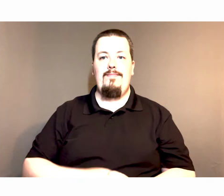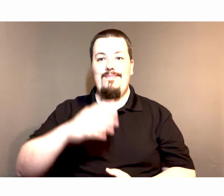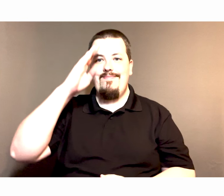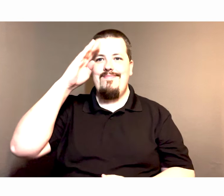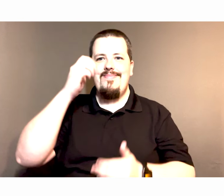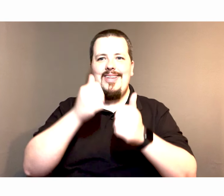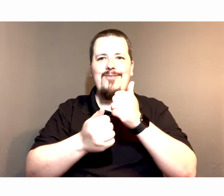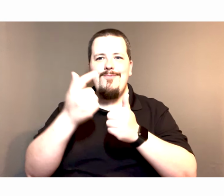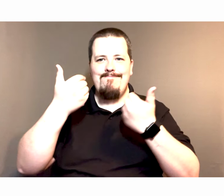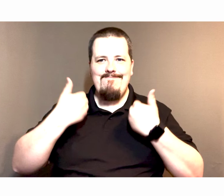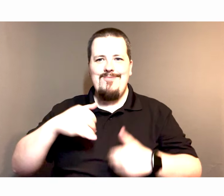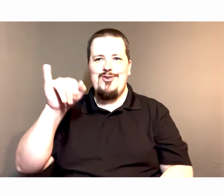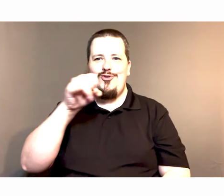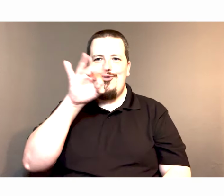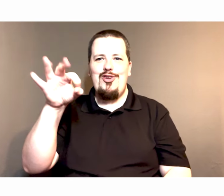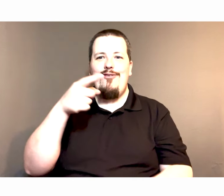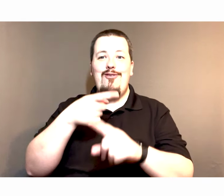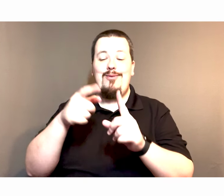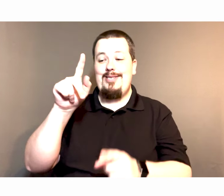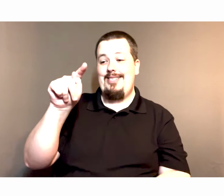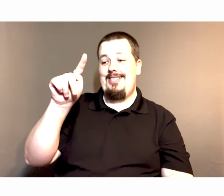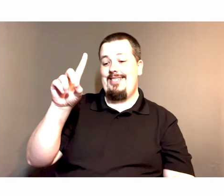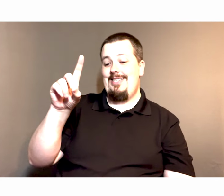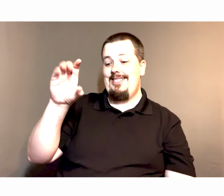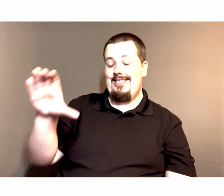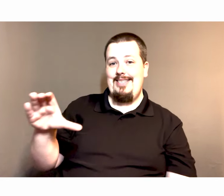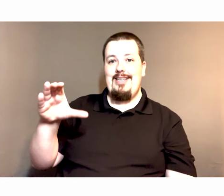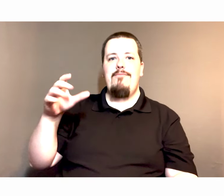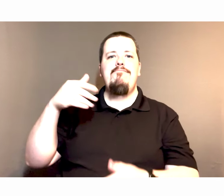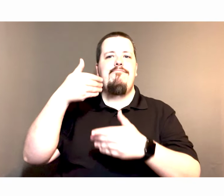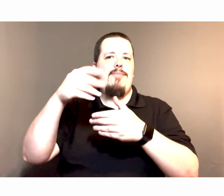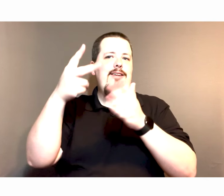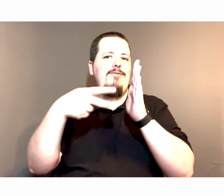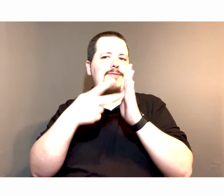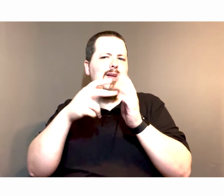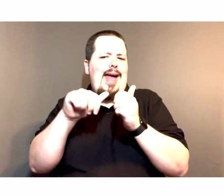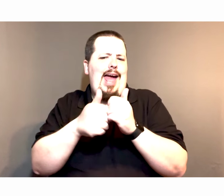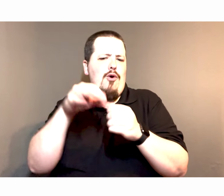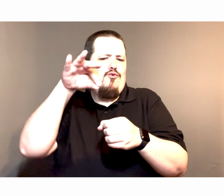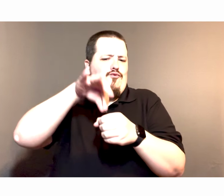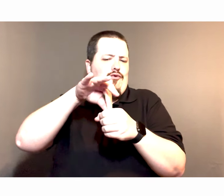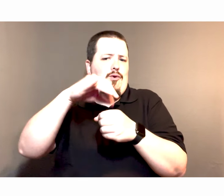Hey everybody, this is Jeff from TDC bringing you the next video in our Voting with a Disability Series.